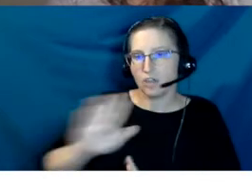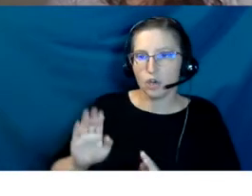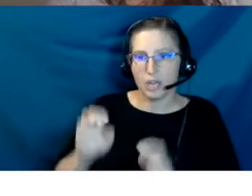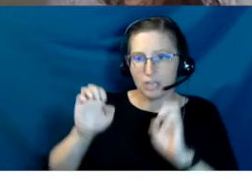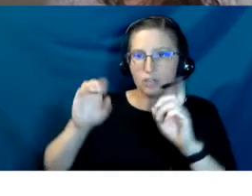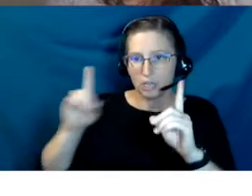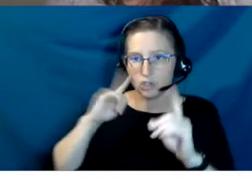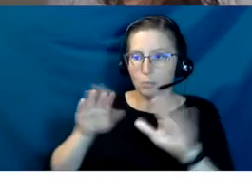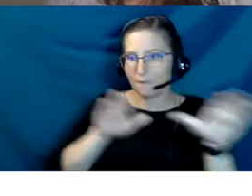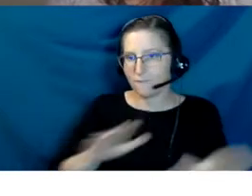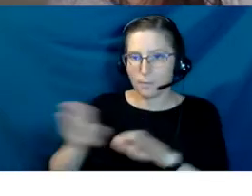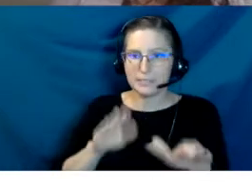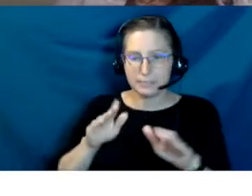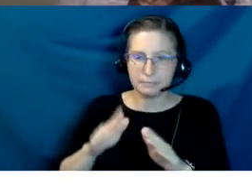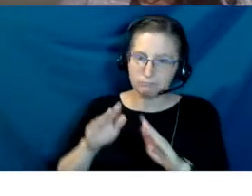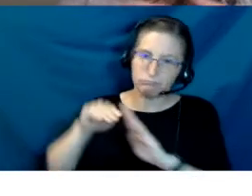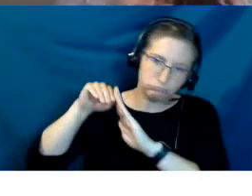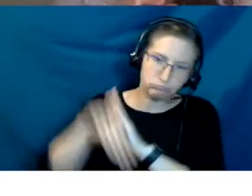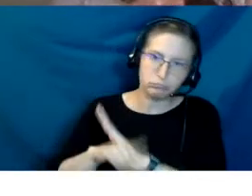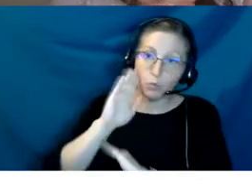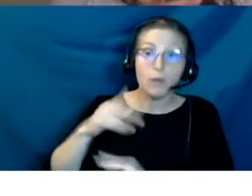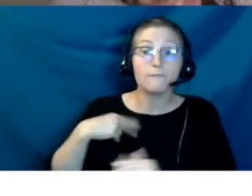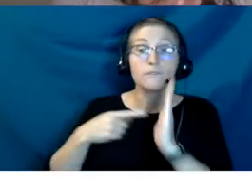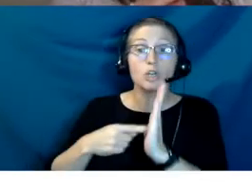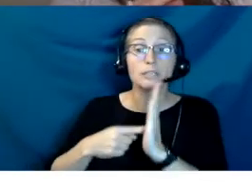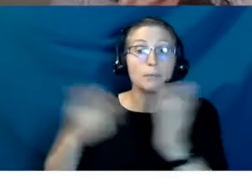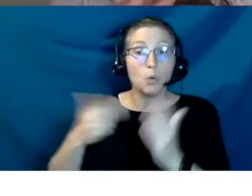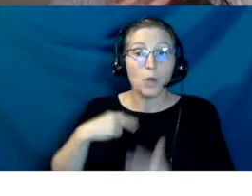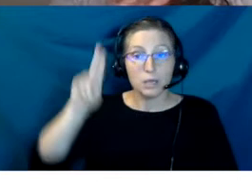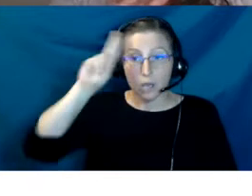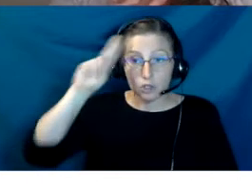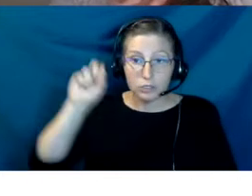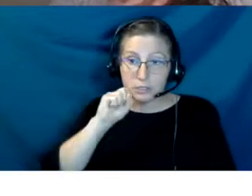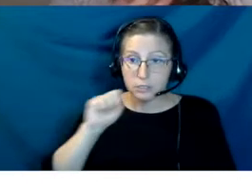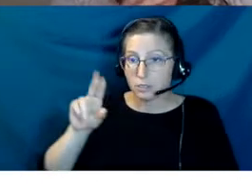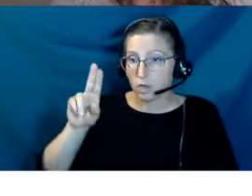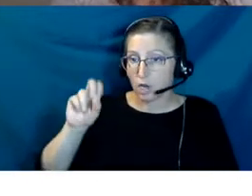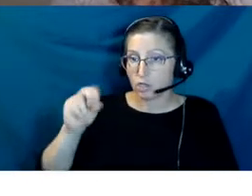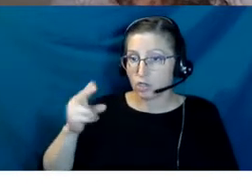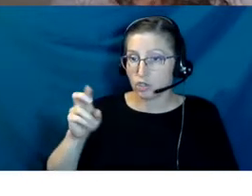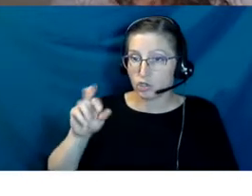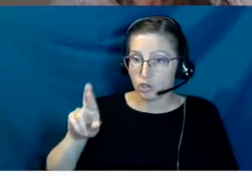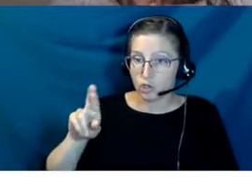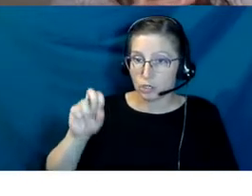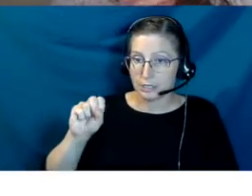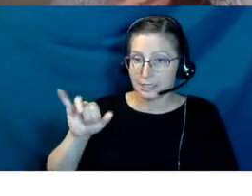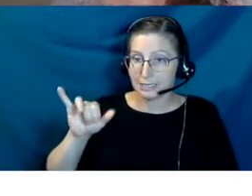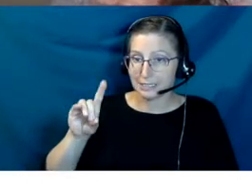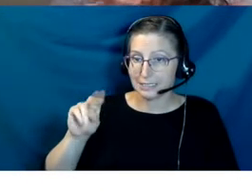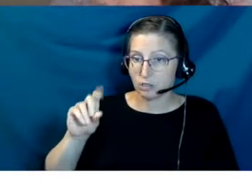Many times with Usher Syndrome, a child will be either deaf, and then progressively lose